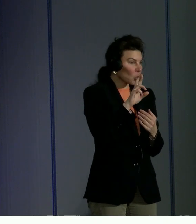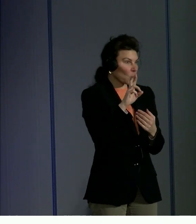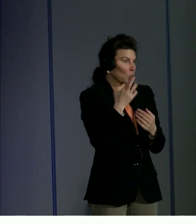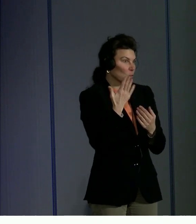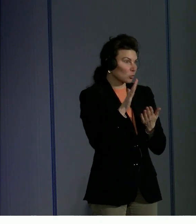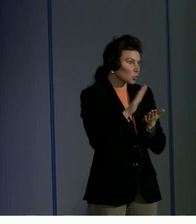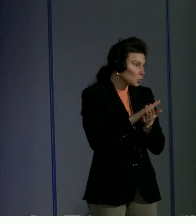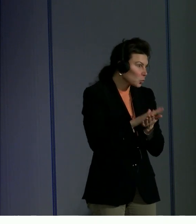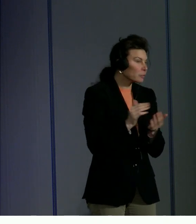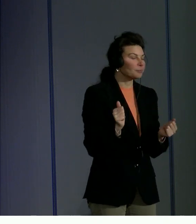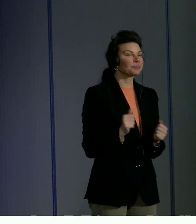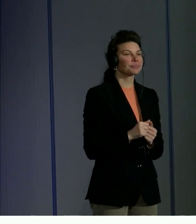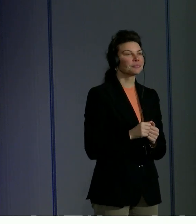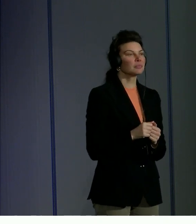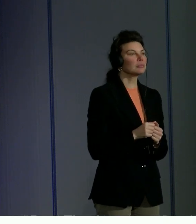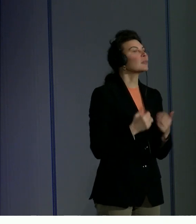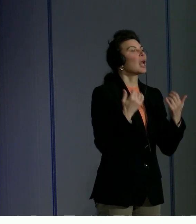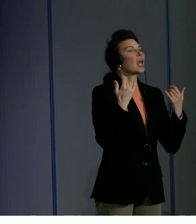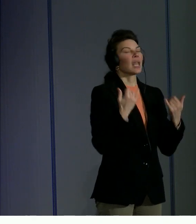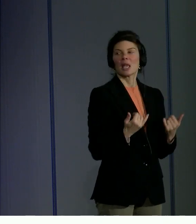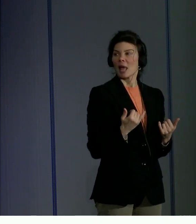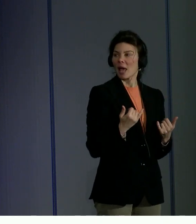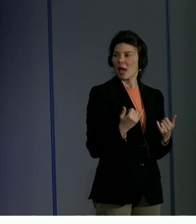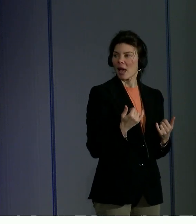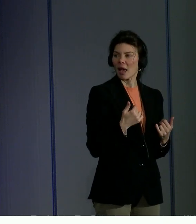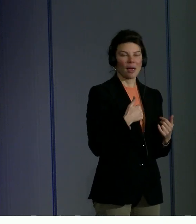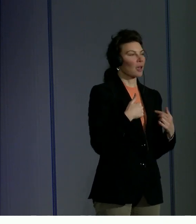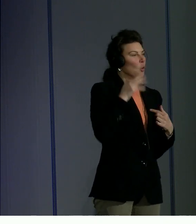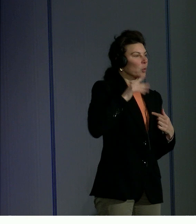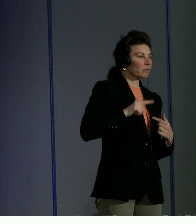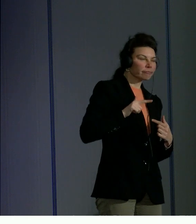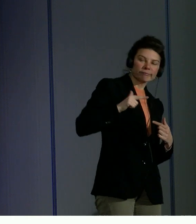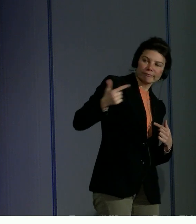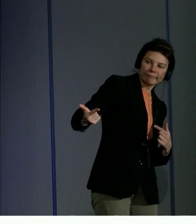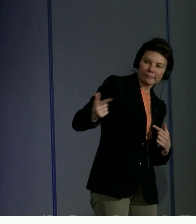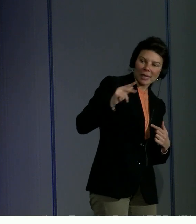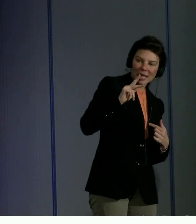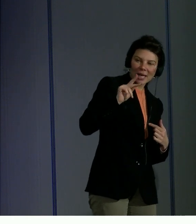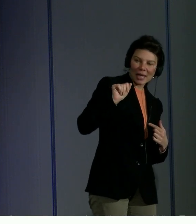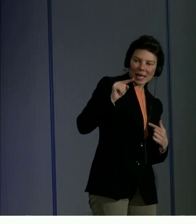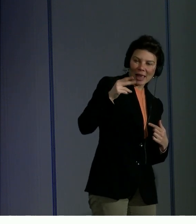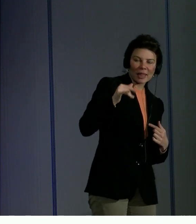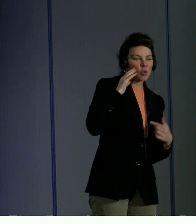So now I'm going to turn it back to Cathy who will take you through for you more exams.